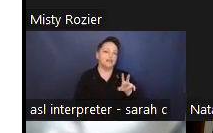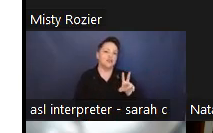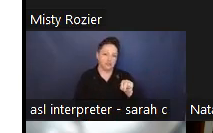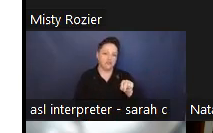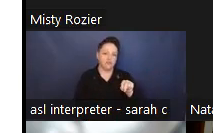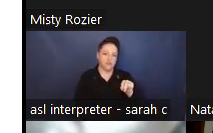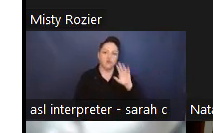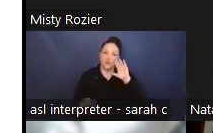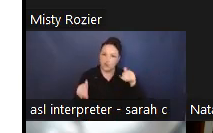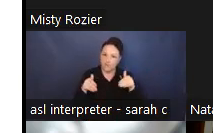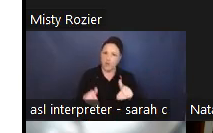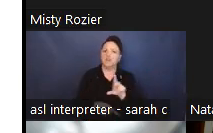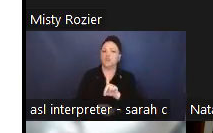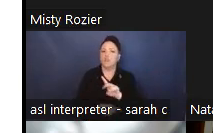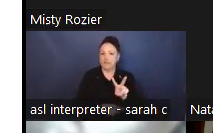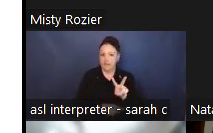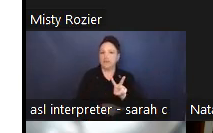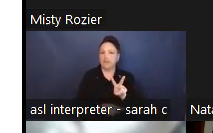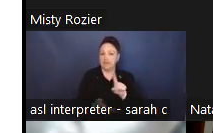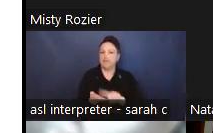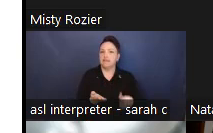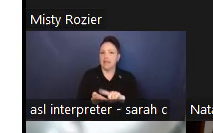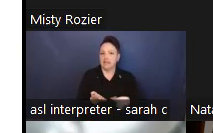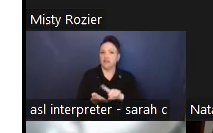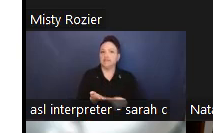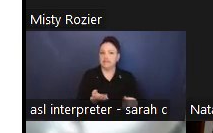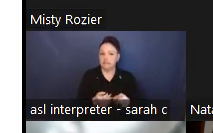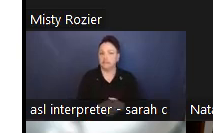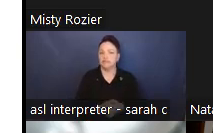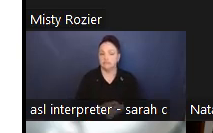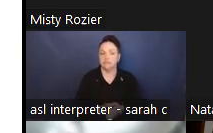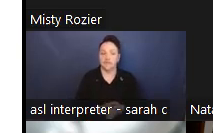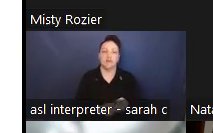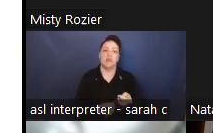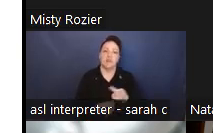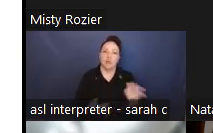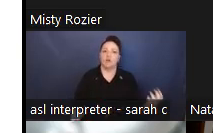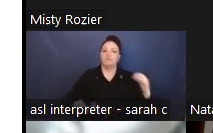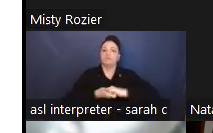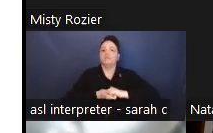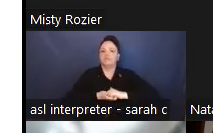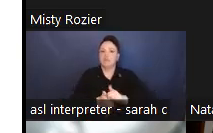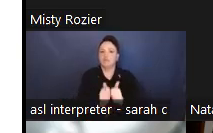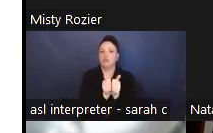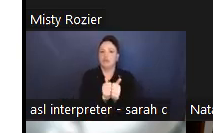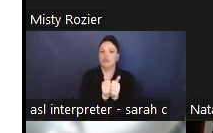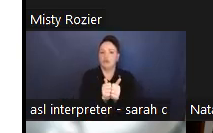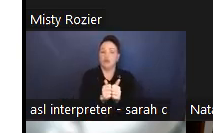issues and they will be working together in this coalition to share best practices and